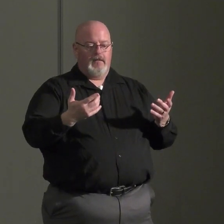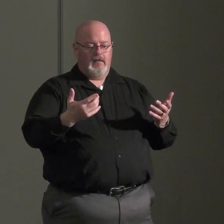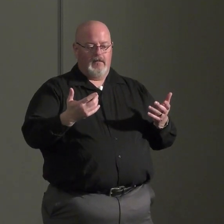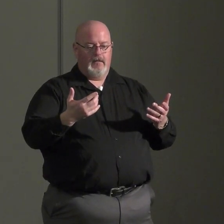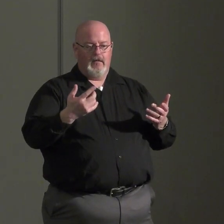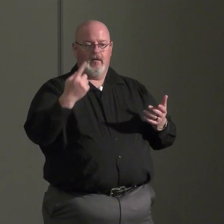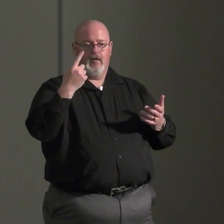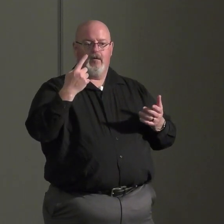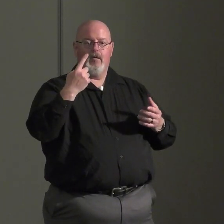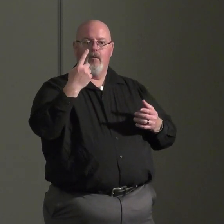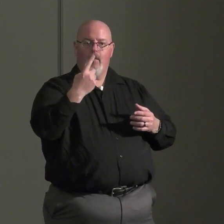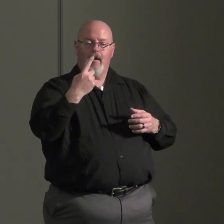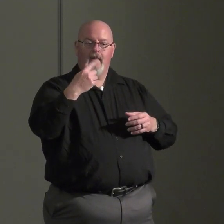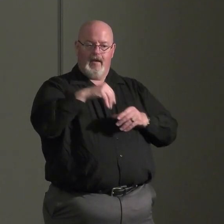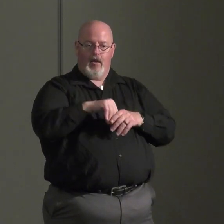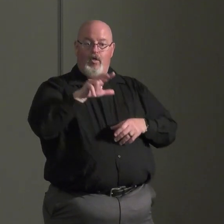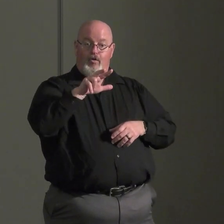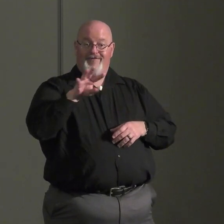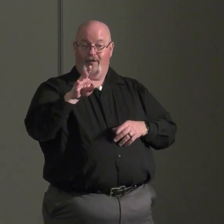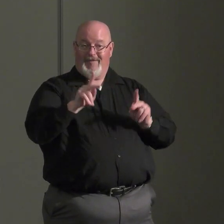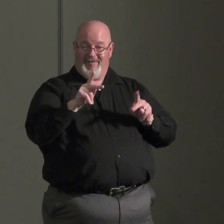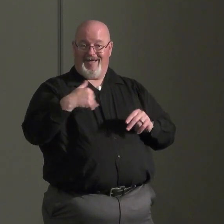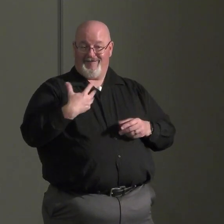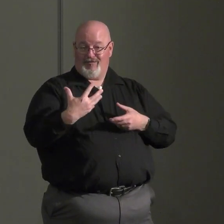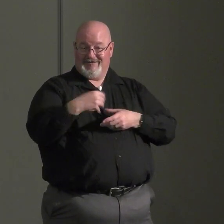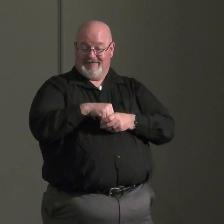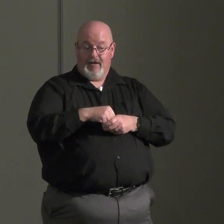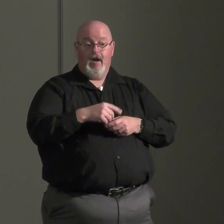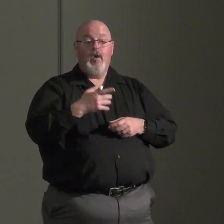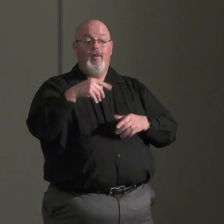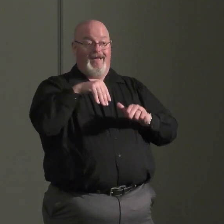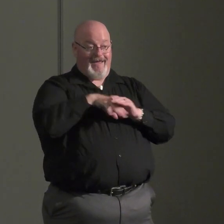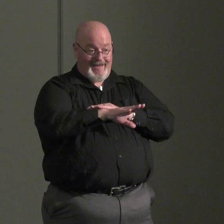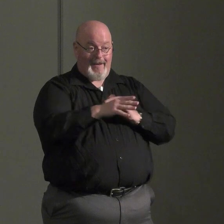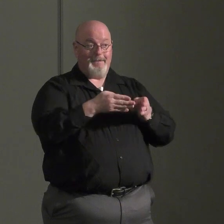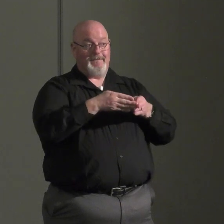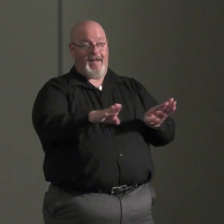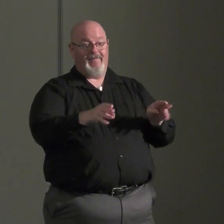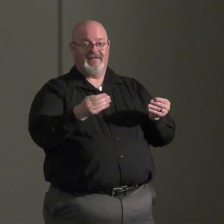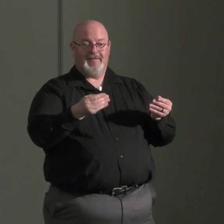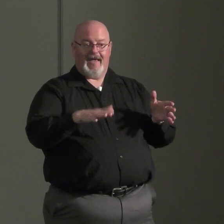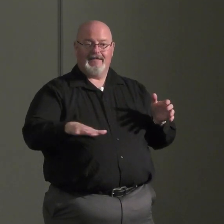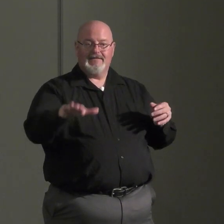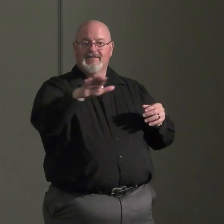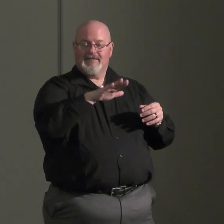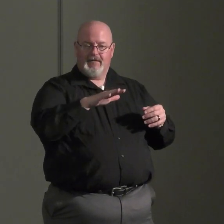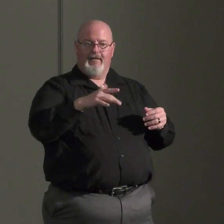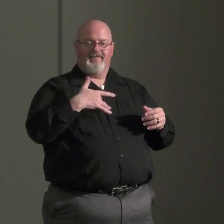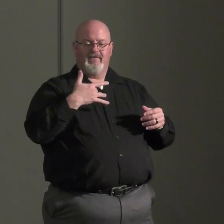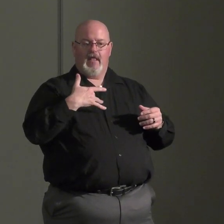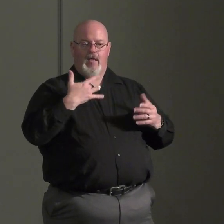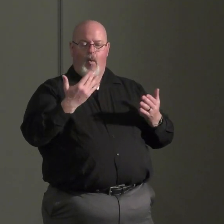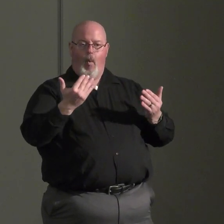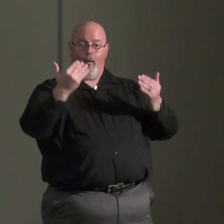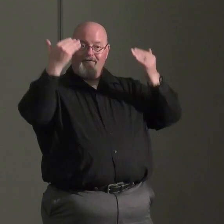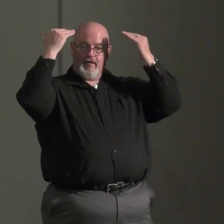one in 34 people have Autism they come into a public place they are overwhelmed with the noise.